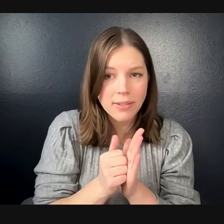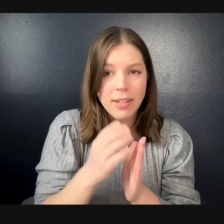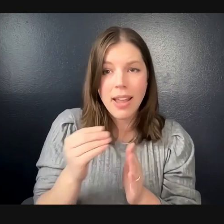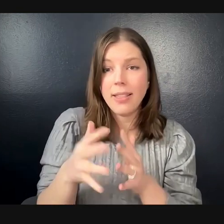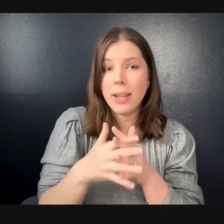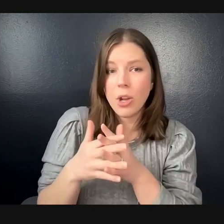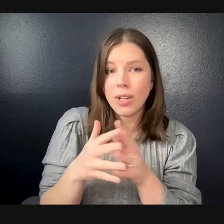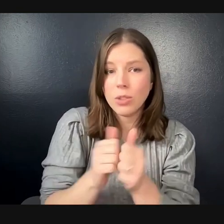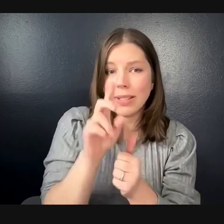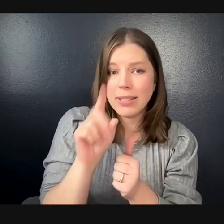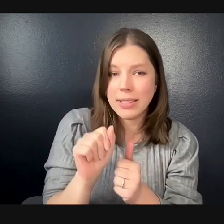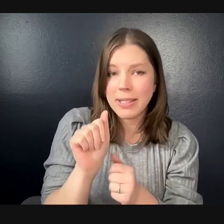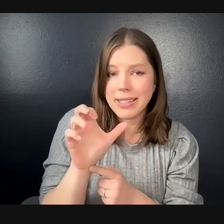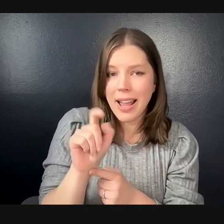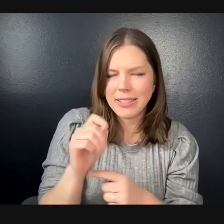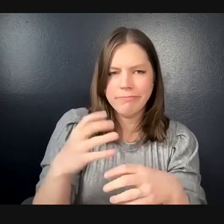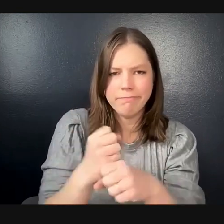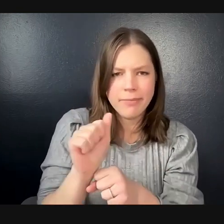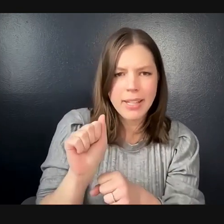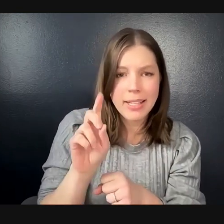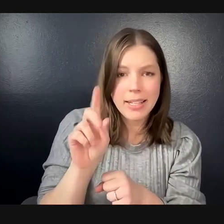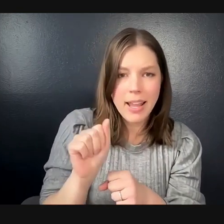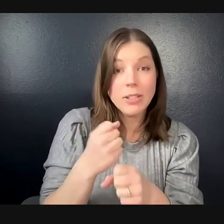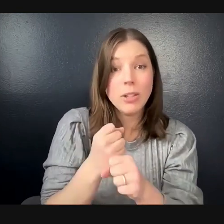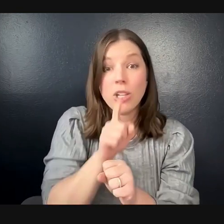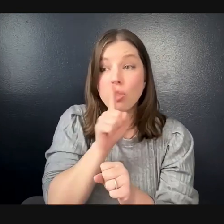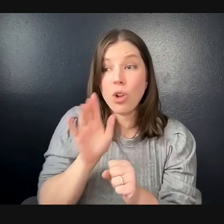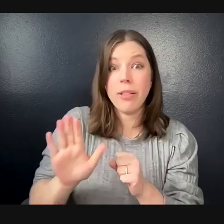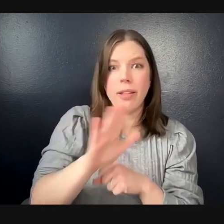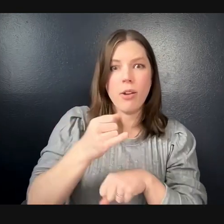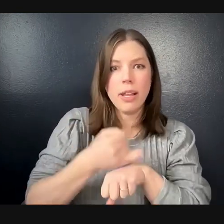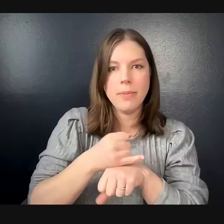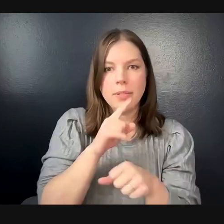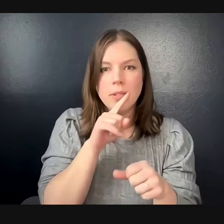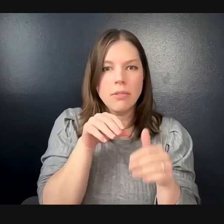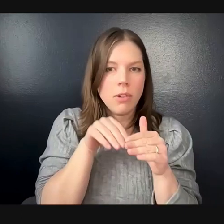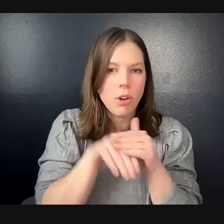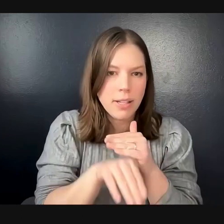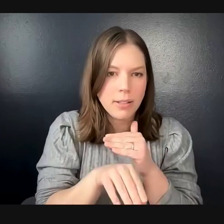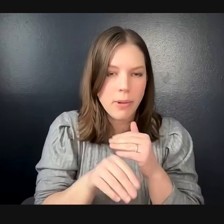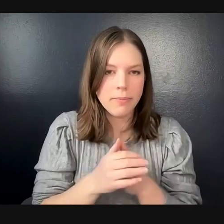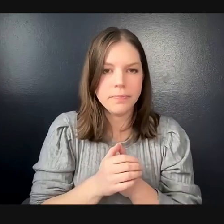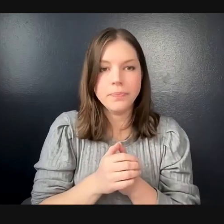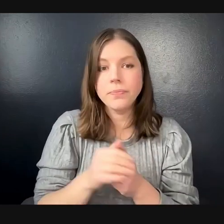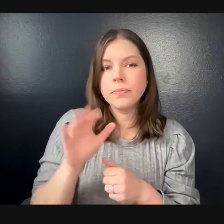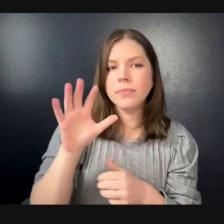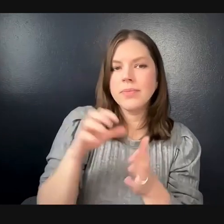and the Americans with Disabilities Act, or ADA, to make their campuses and services accessible.